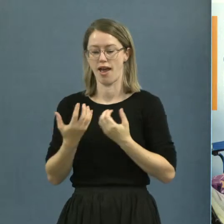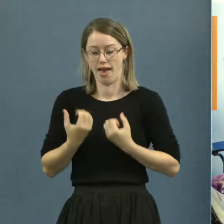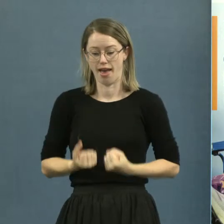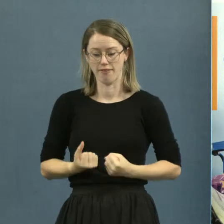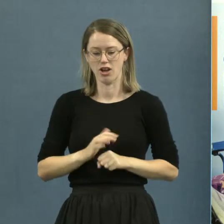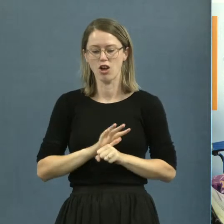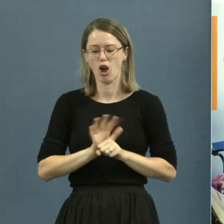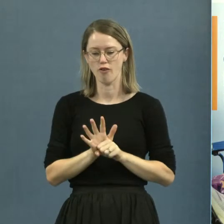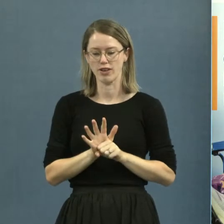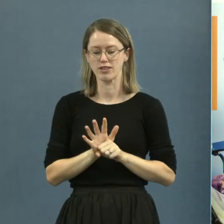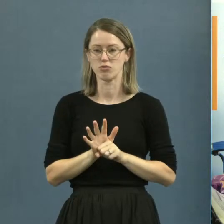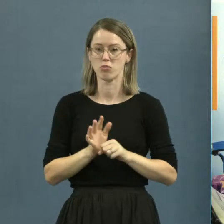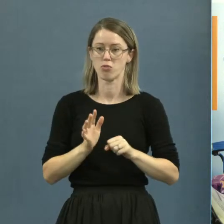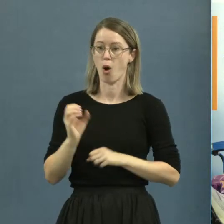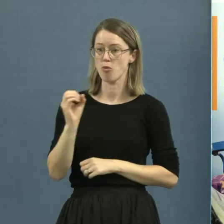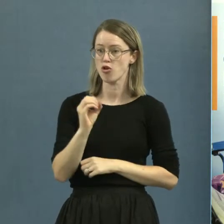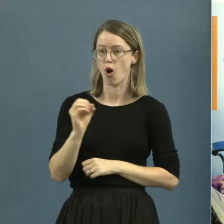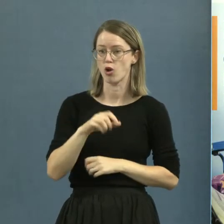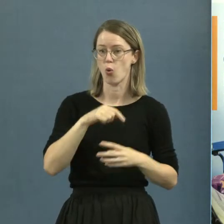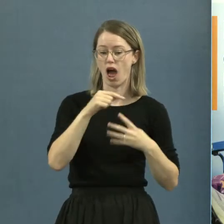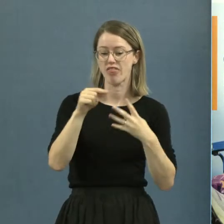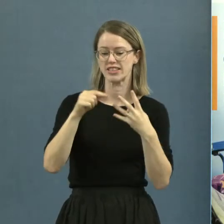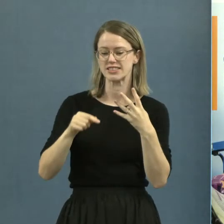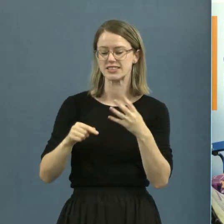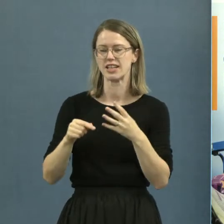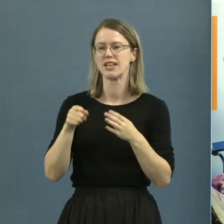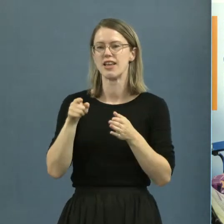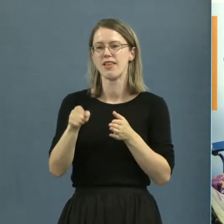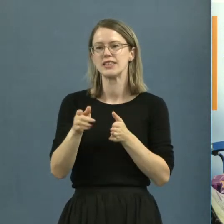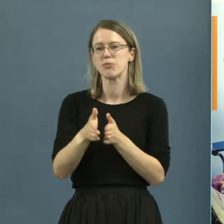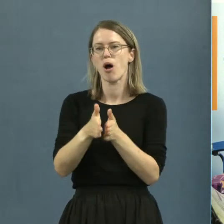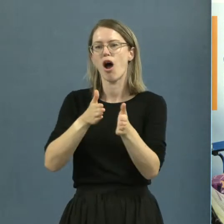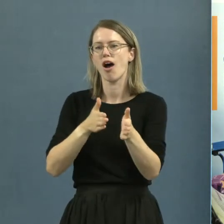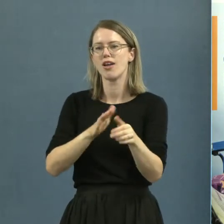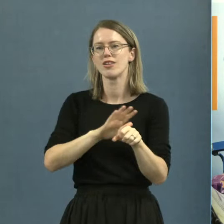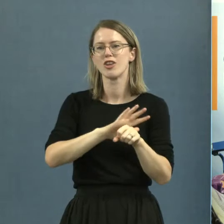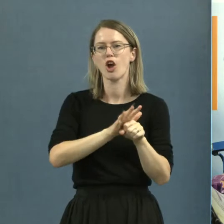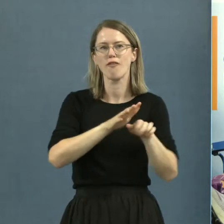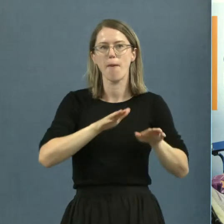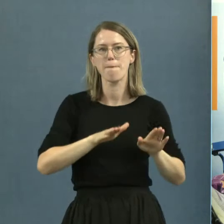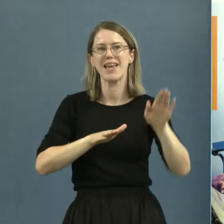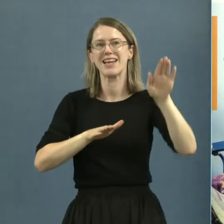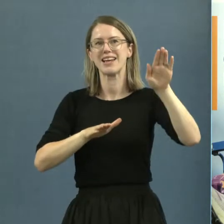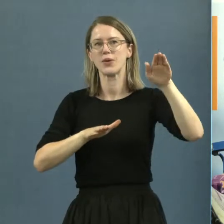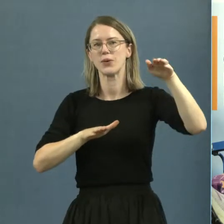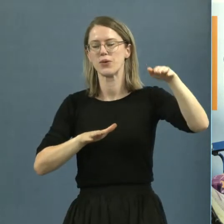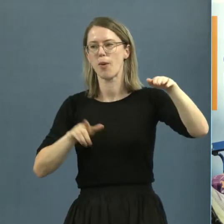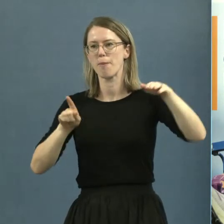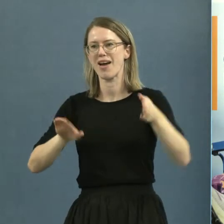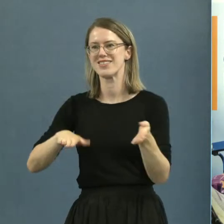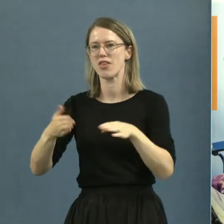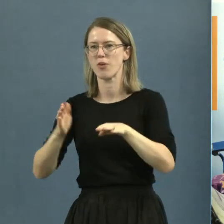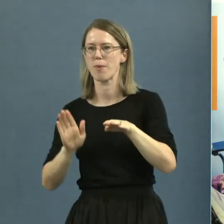of people with COVID-19, including Omicron, lag reported